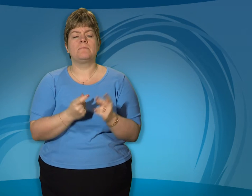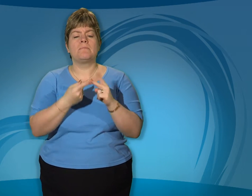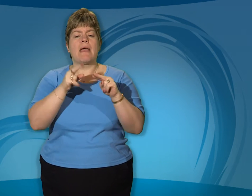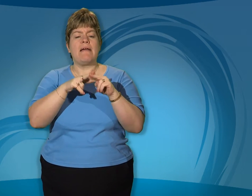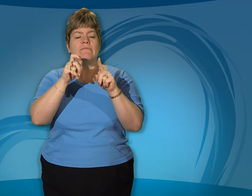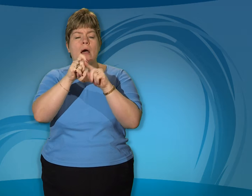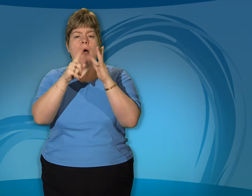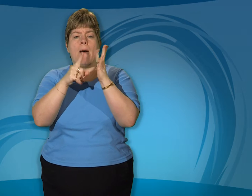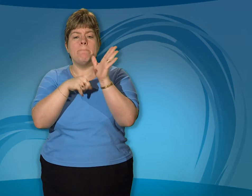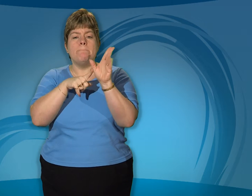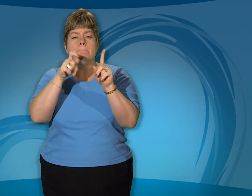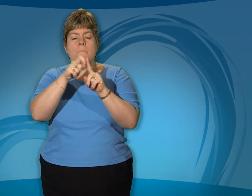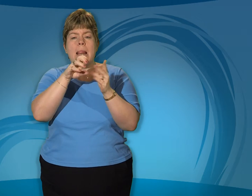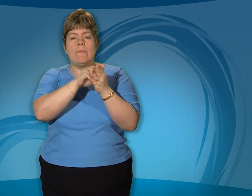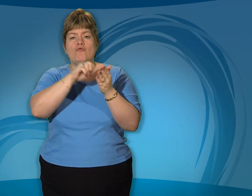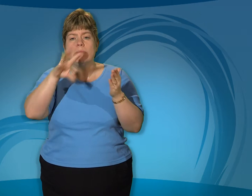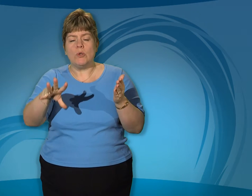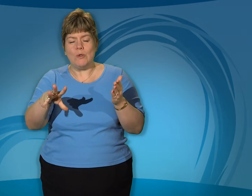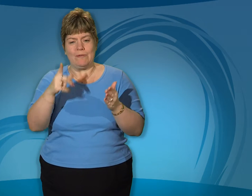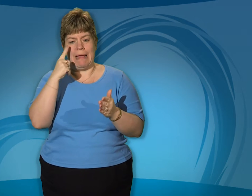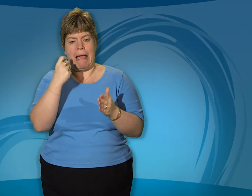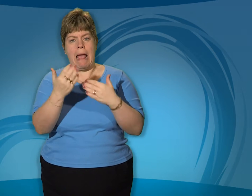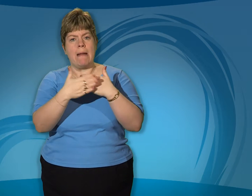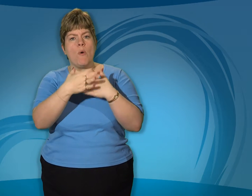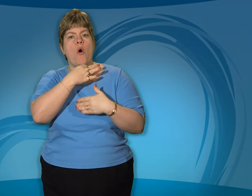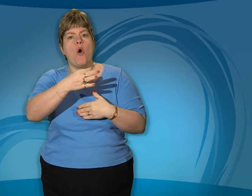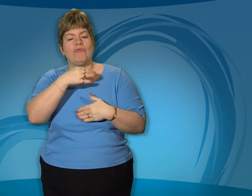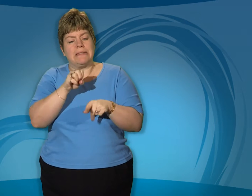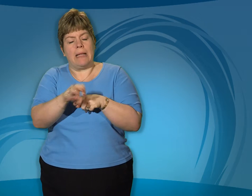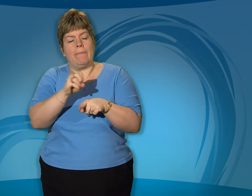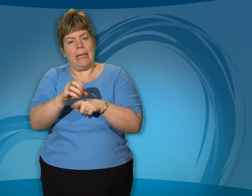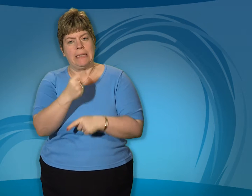After a polypectomy there can be an increased risk of this happening.